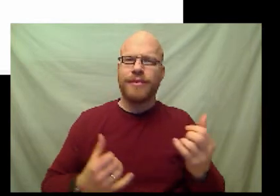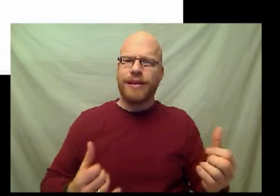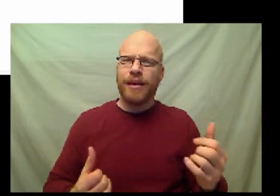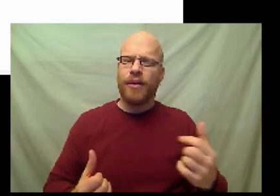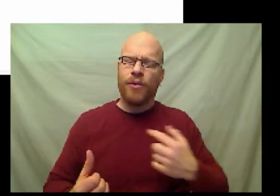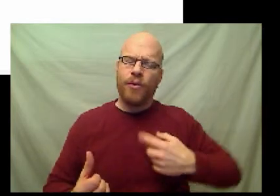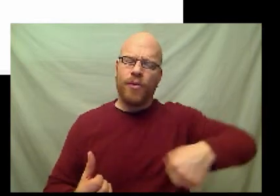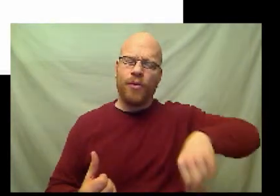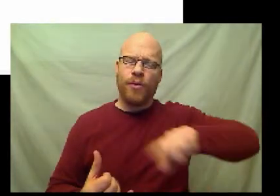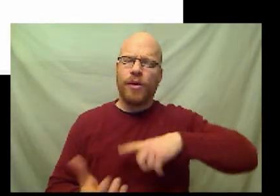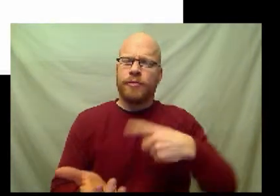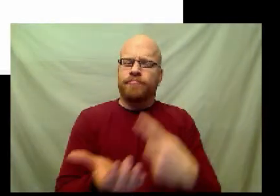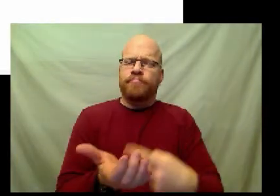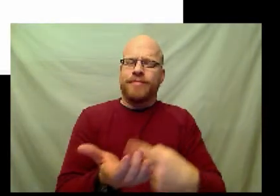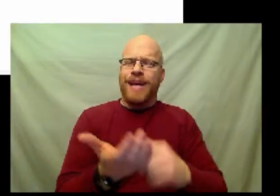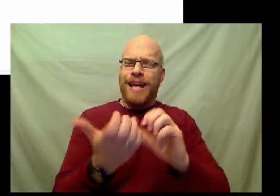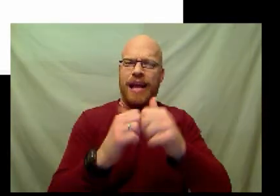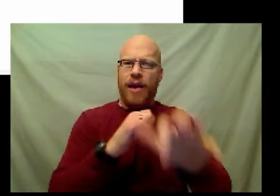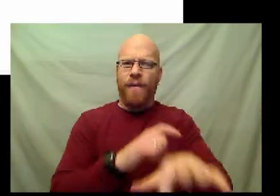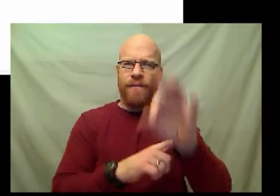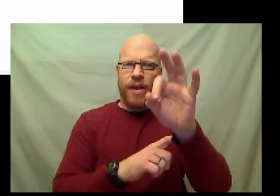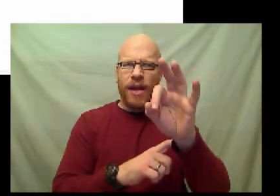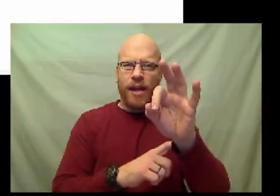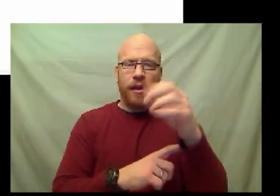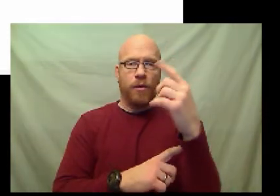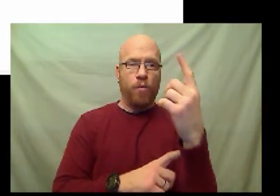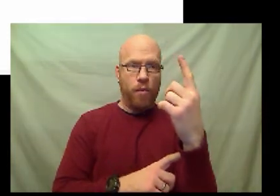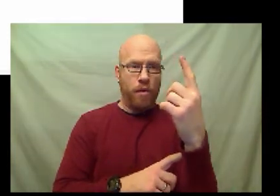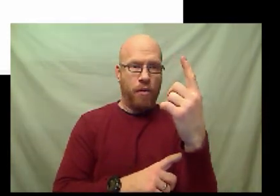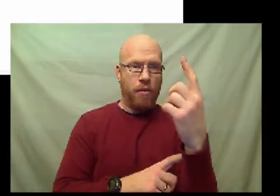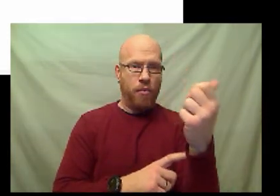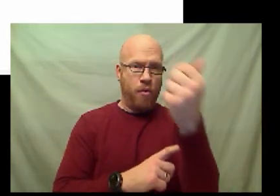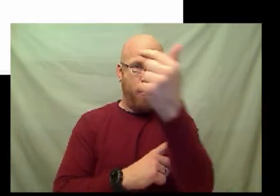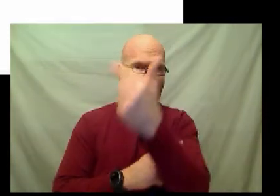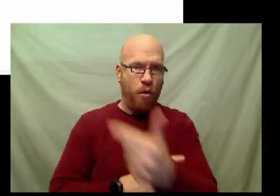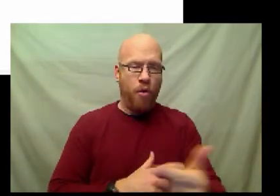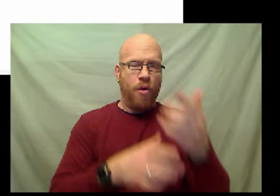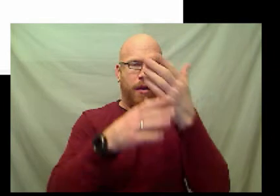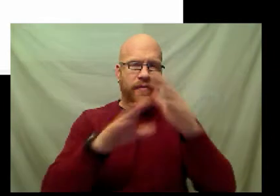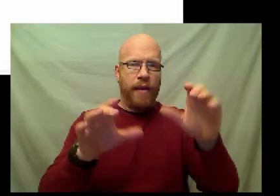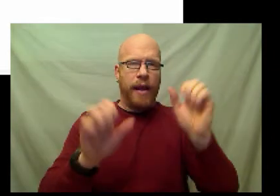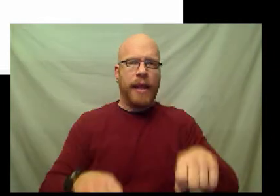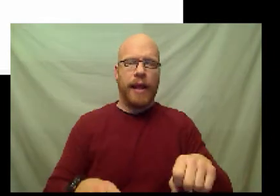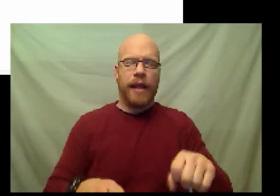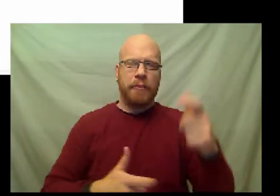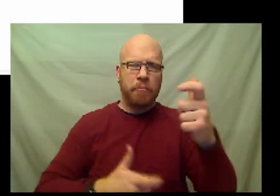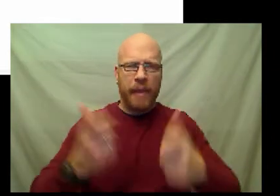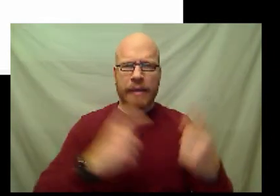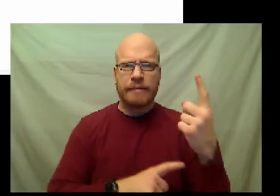Now we're talking about how to find one number